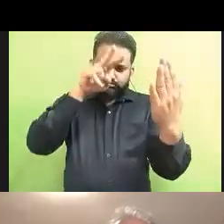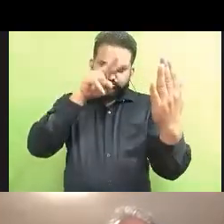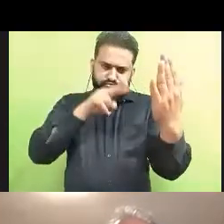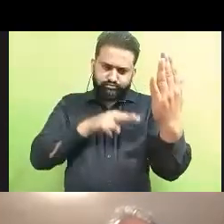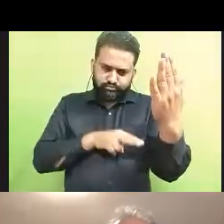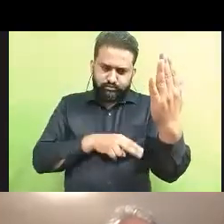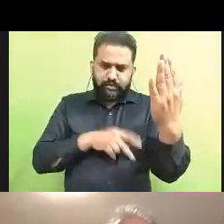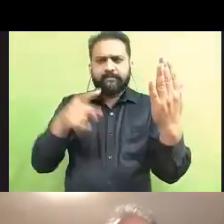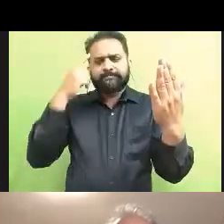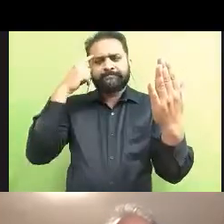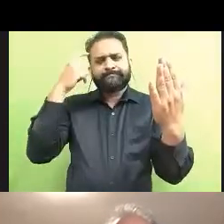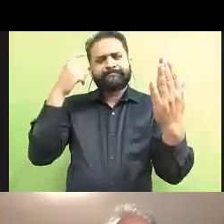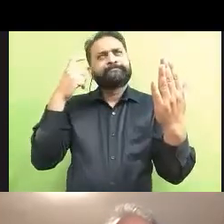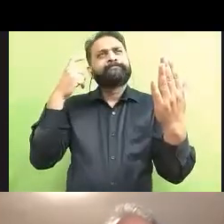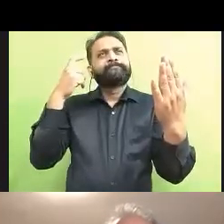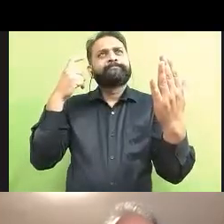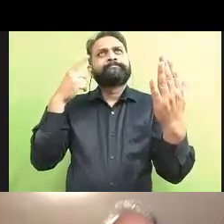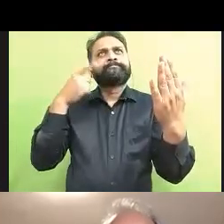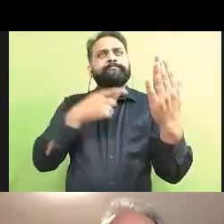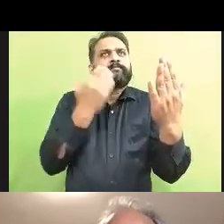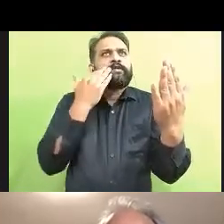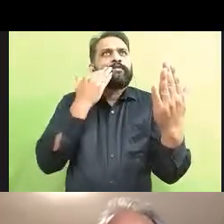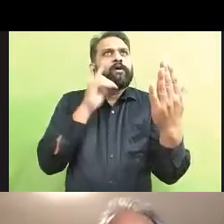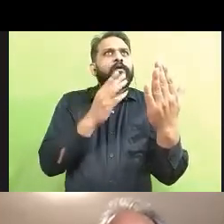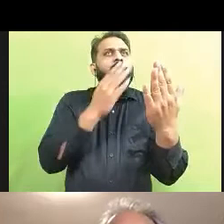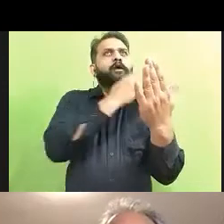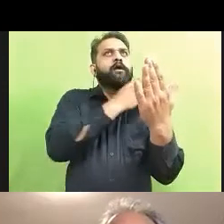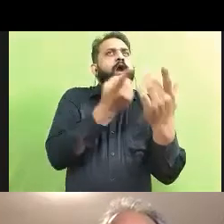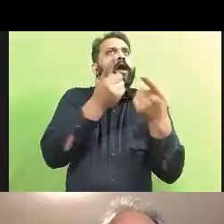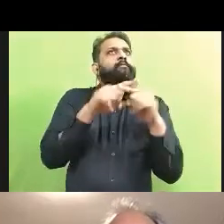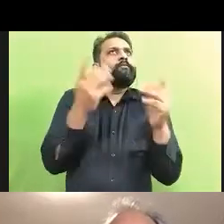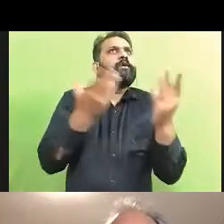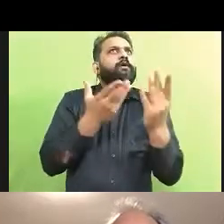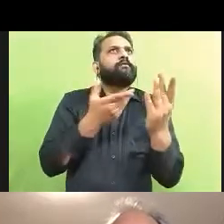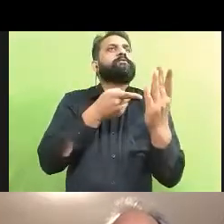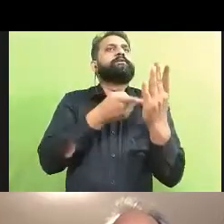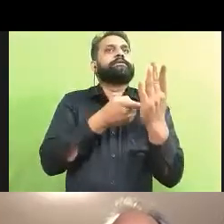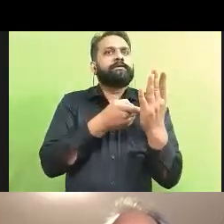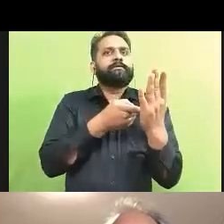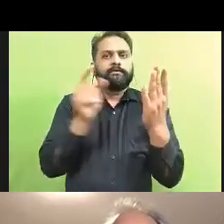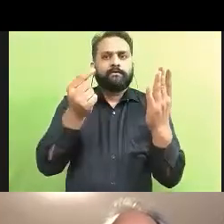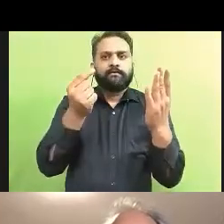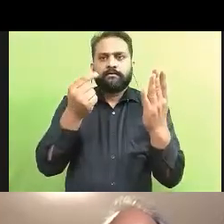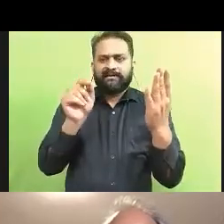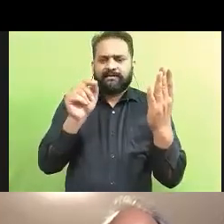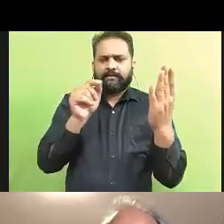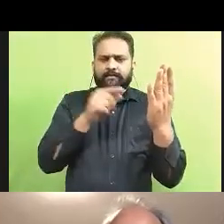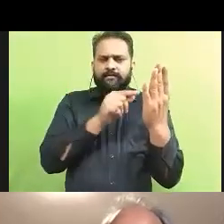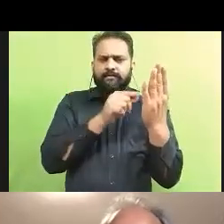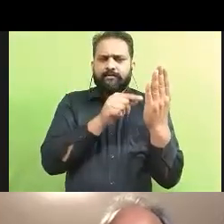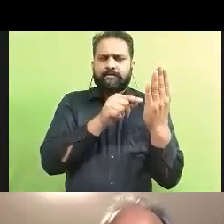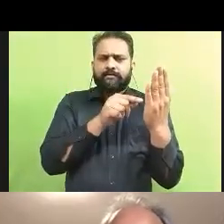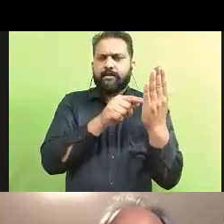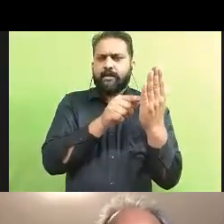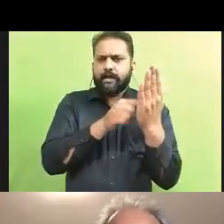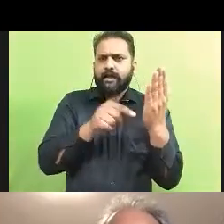that that on that day what happened so take a note of that that what happened on that day that's it